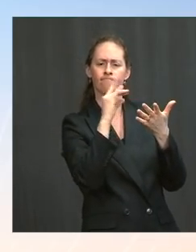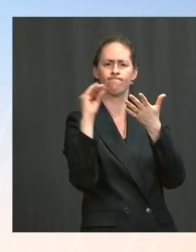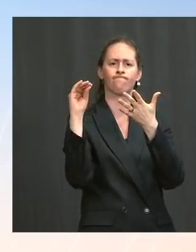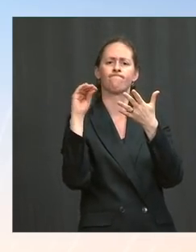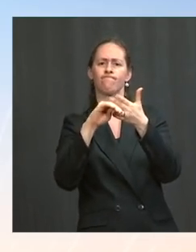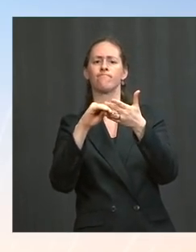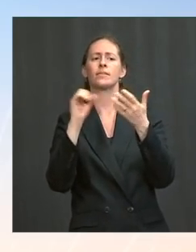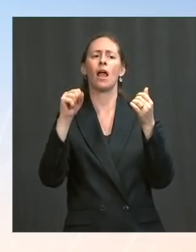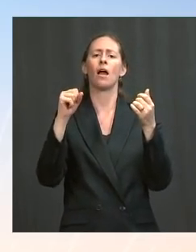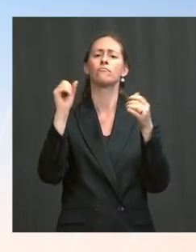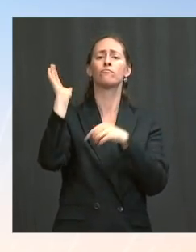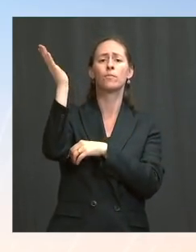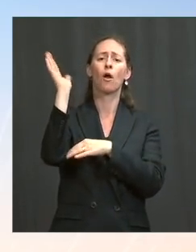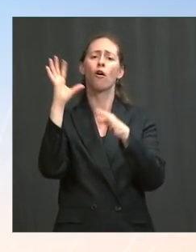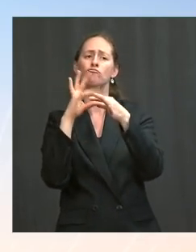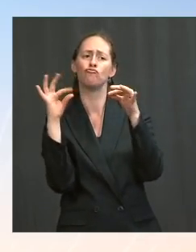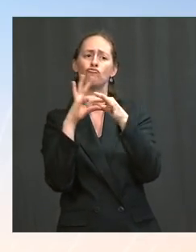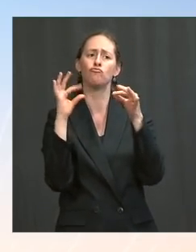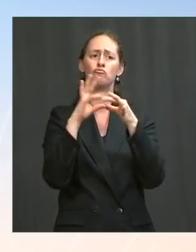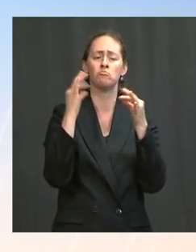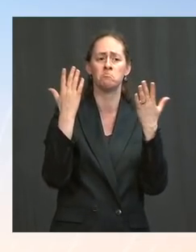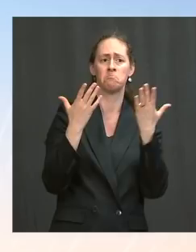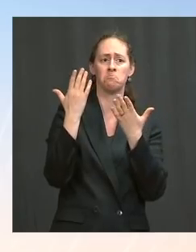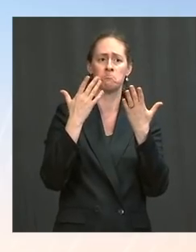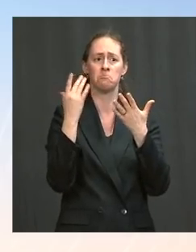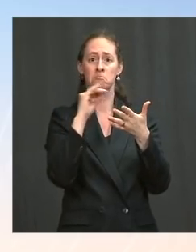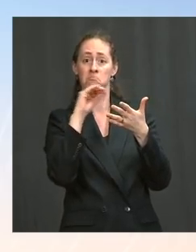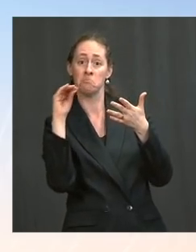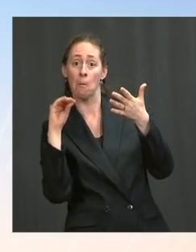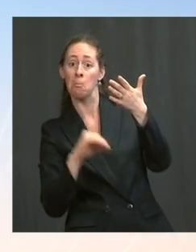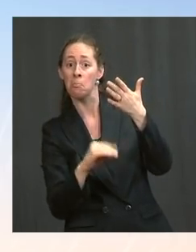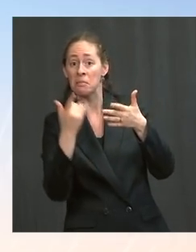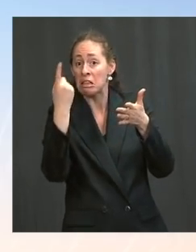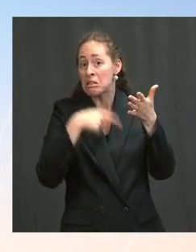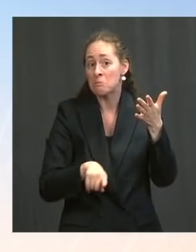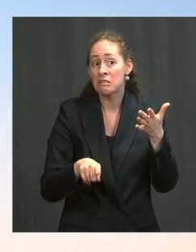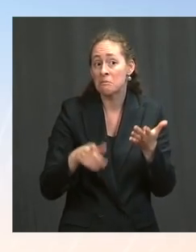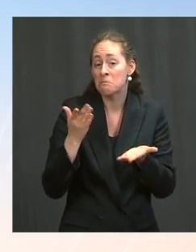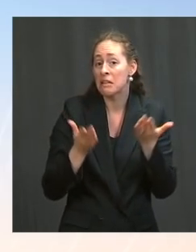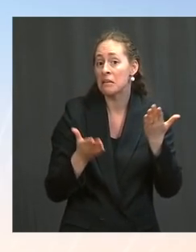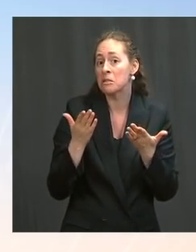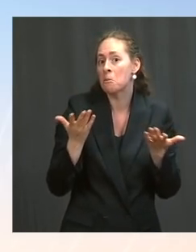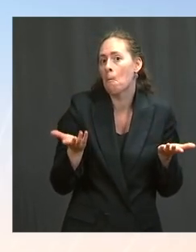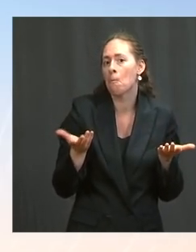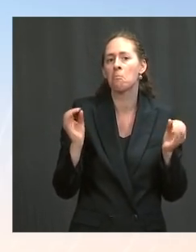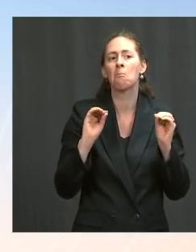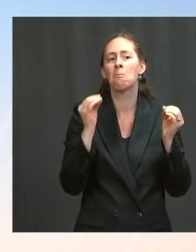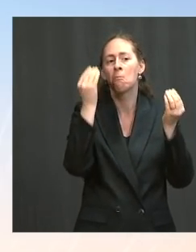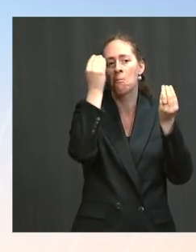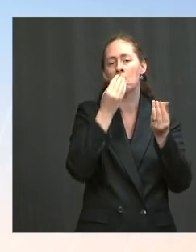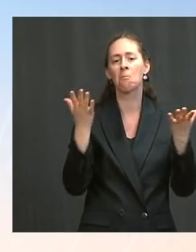just because of scheduling, it could move into next week, but I don't have anything to announce quite yet. He's looking forward to addressing the public.